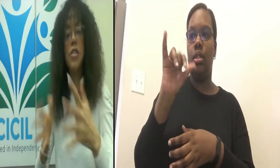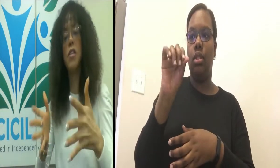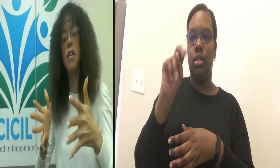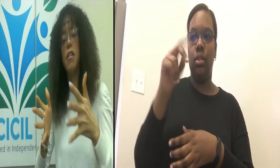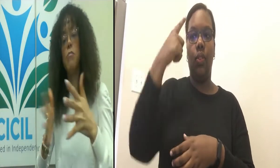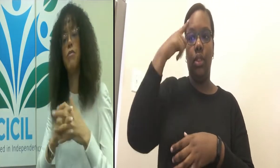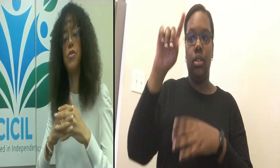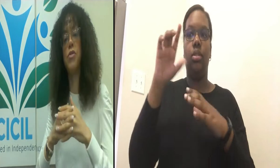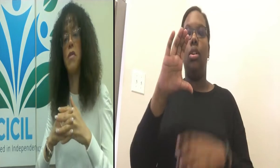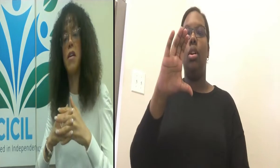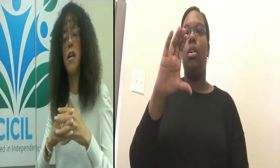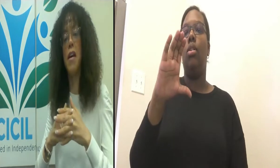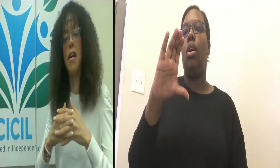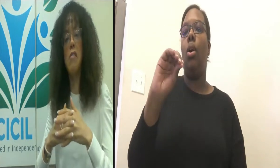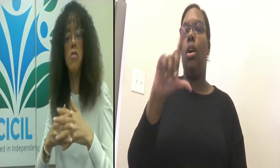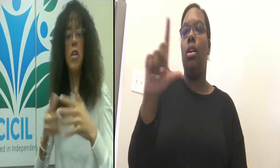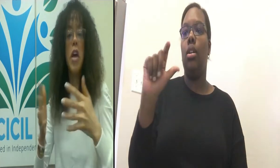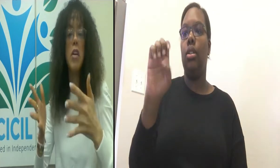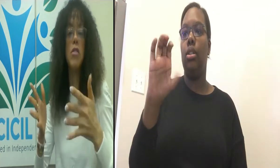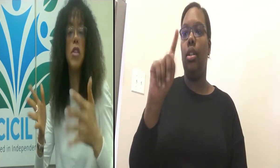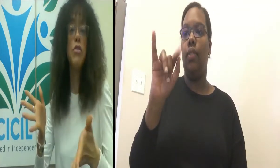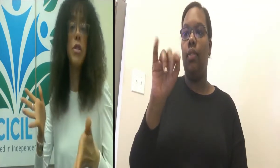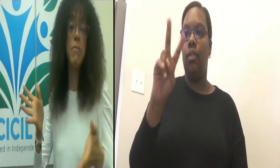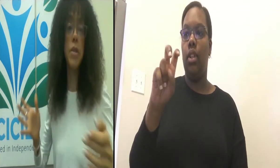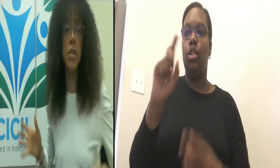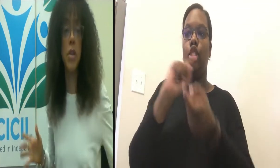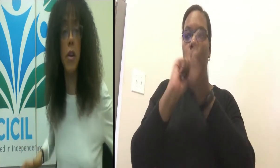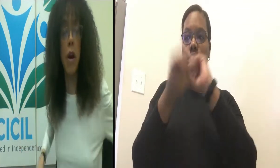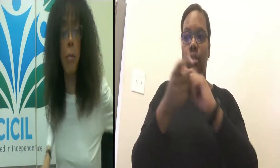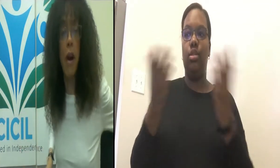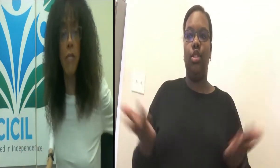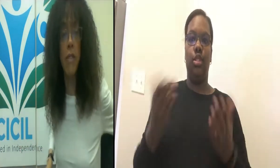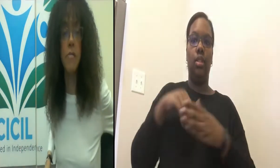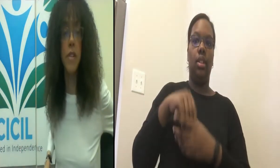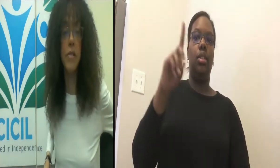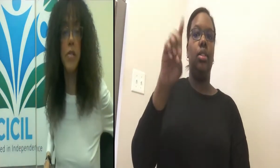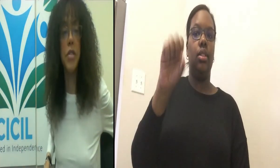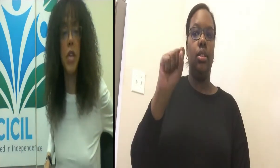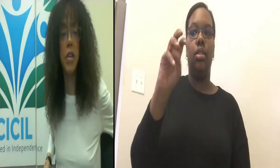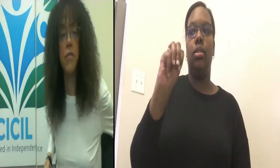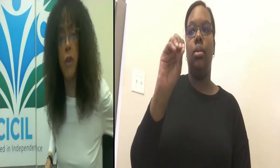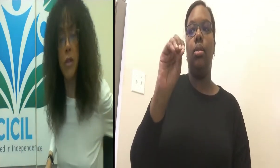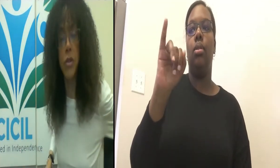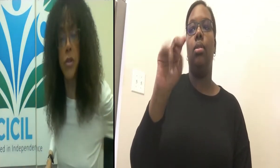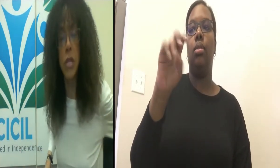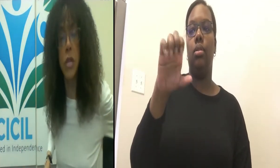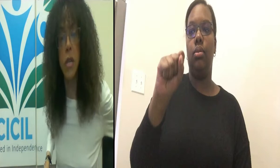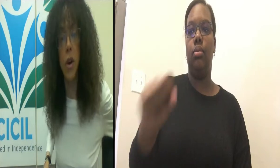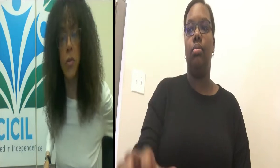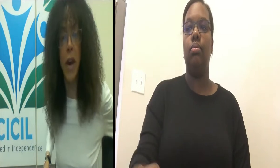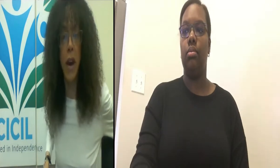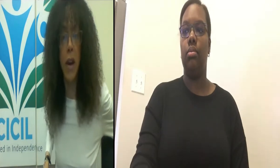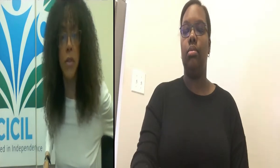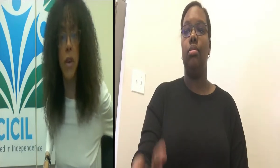So I've got five tips for you - those of you who are interested in pursuing a leadership